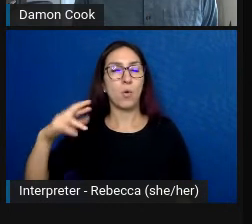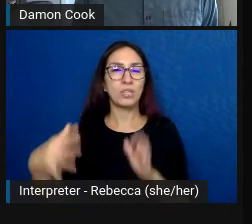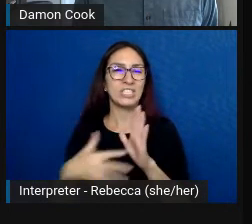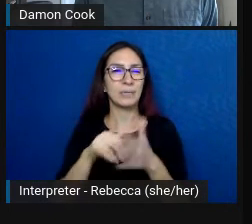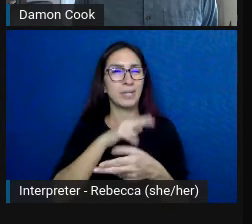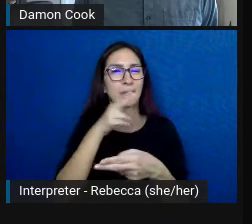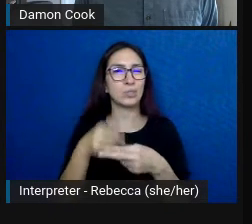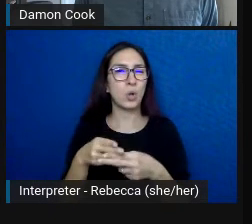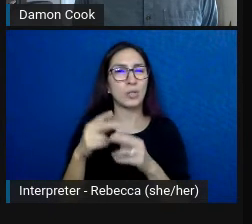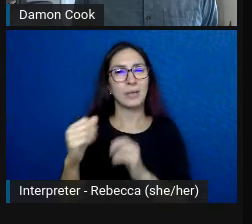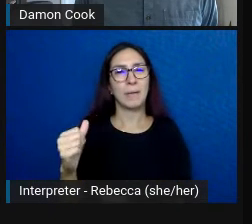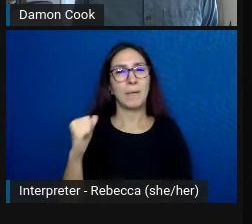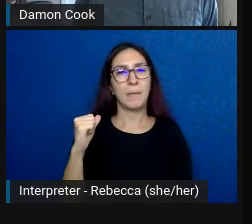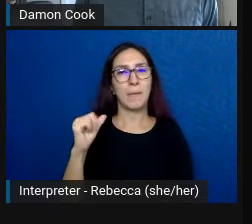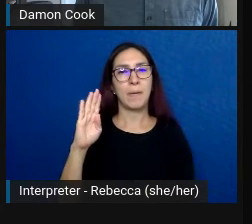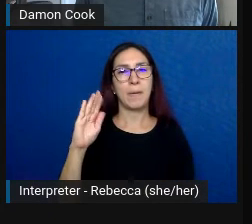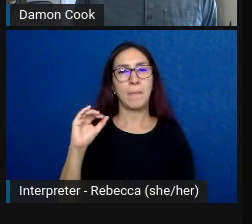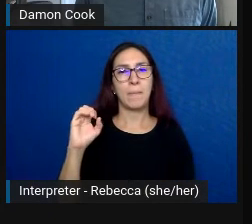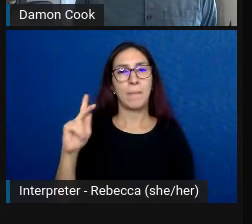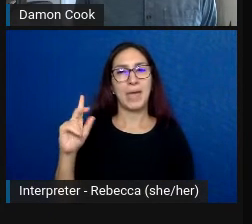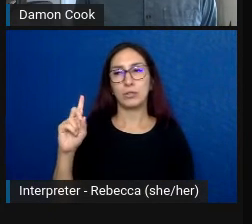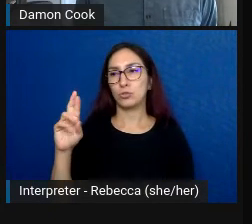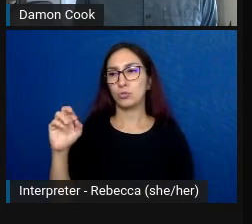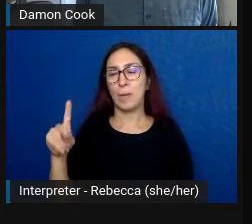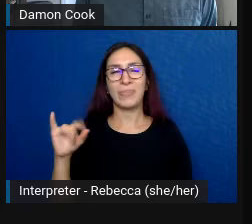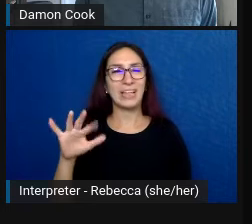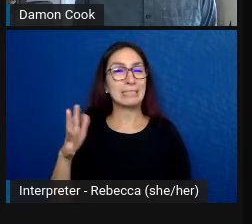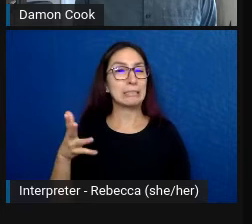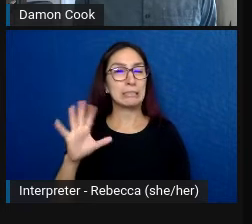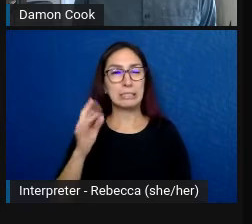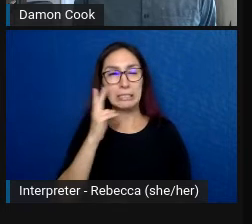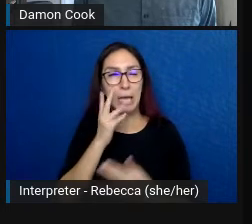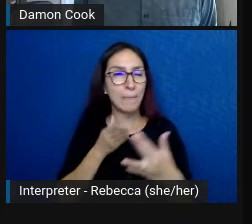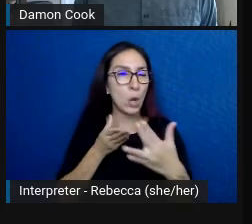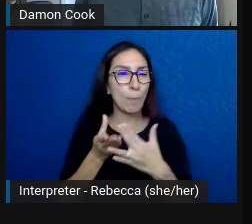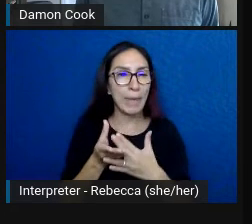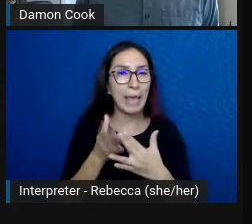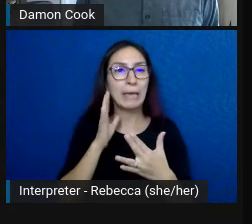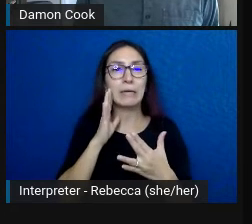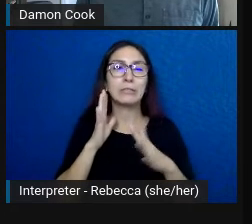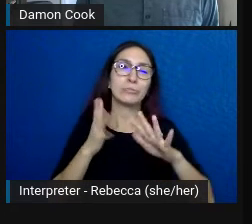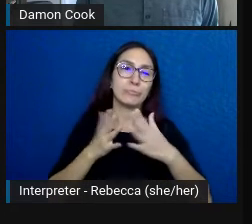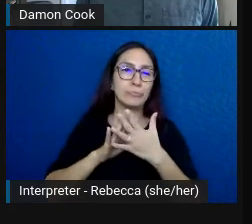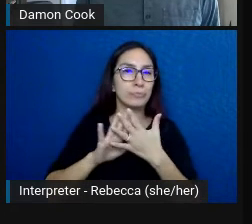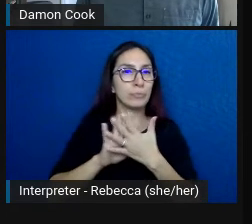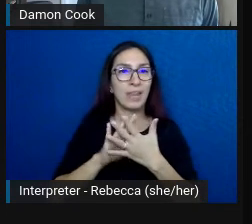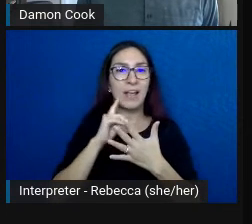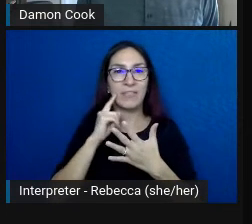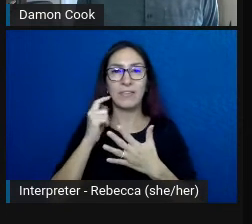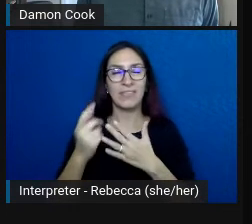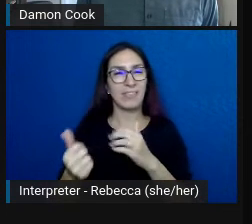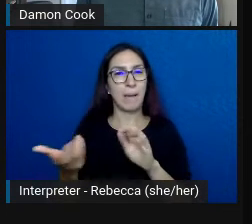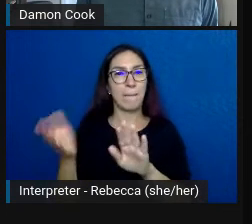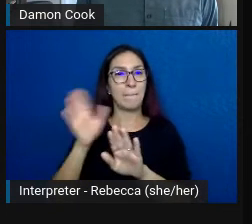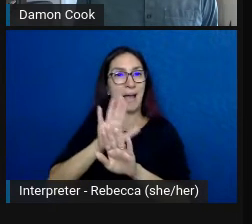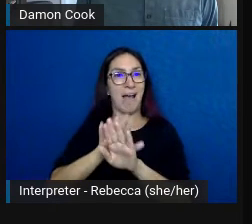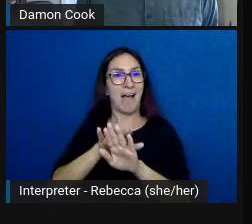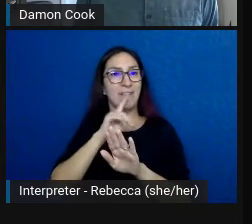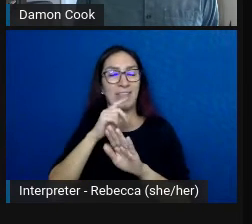This will be the semi-opaque background behind the dialog that helps visually establish the barrier between the main document